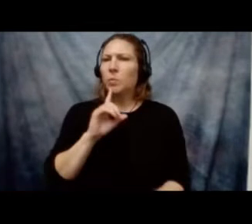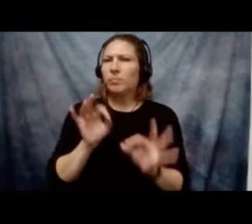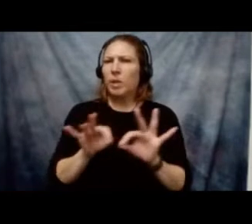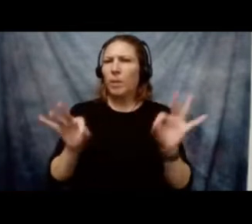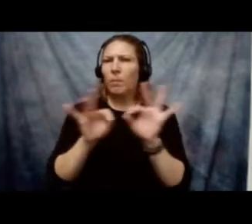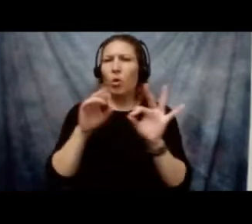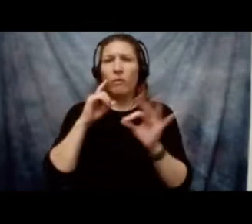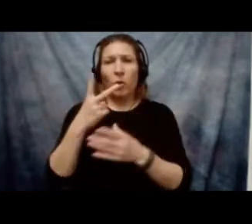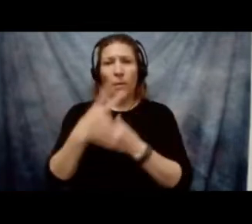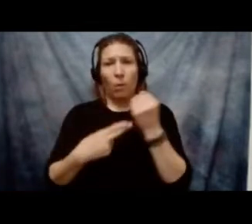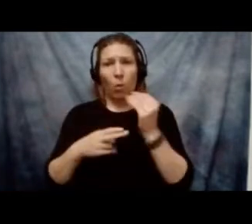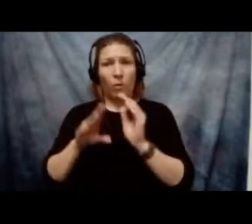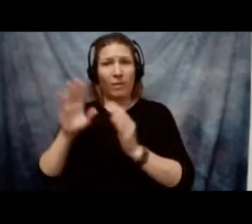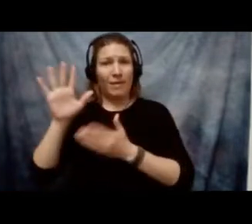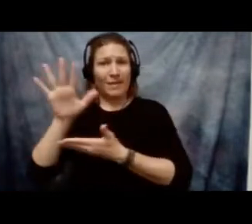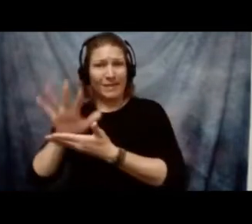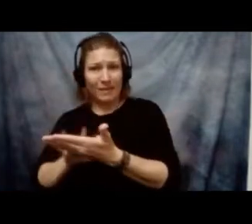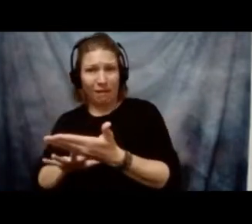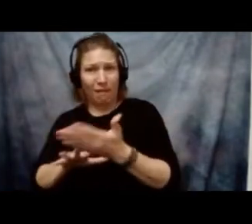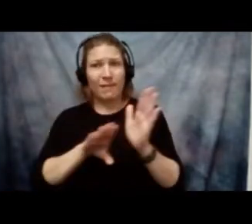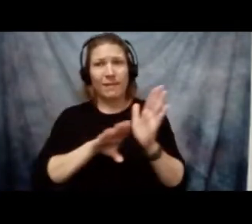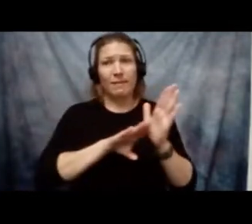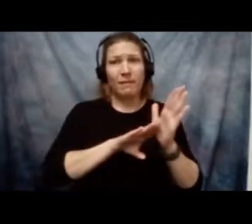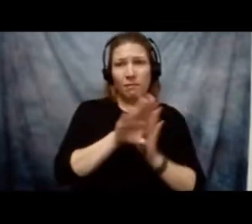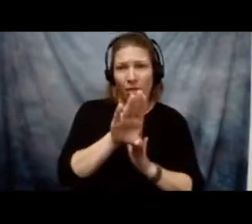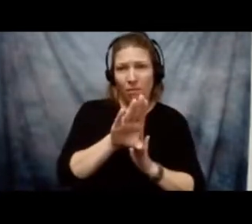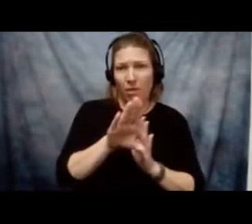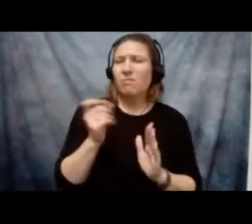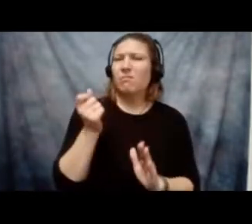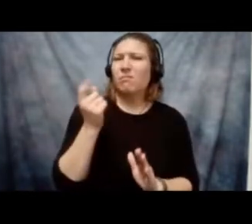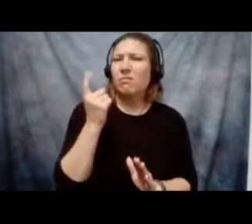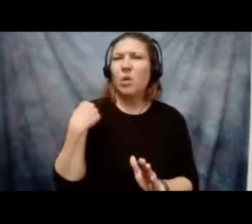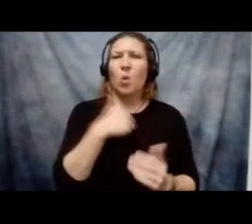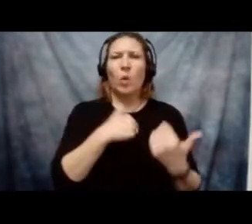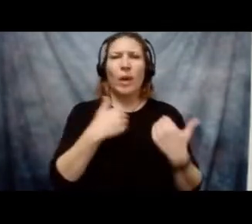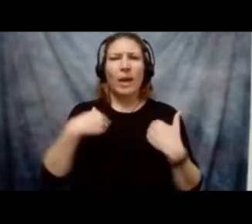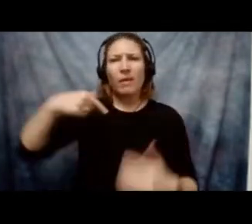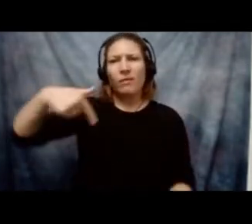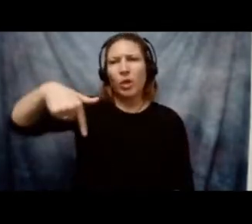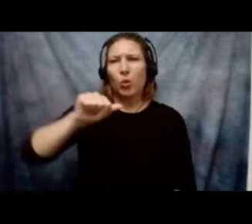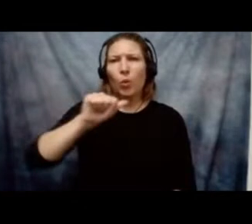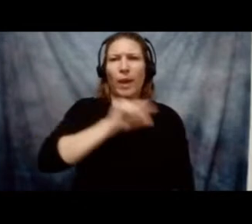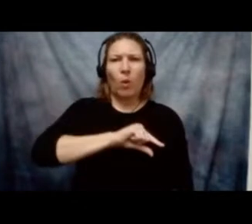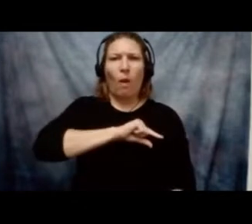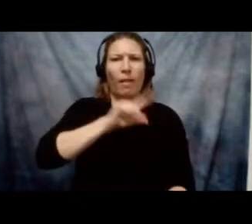process um and but we have different standards for design so it's the upfront design process and